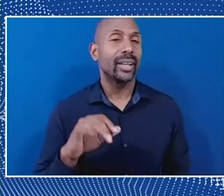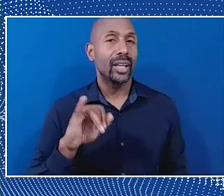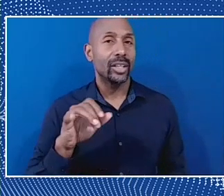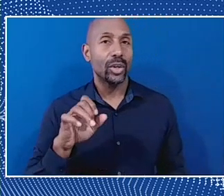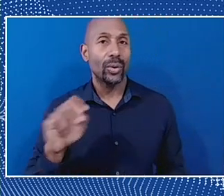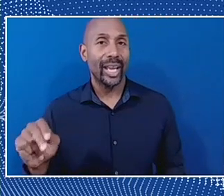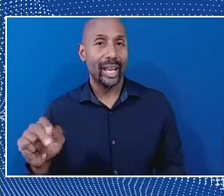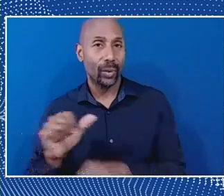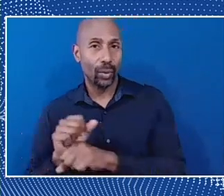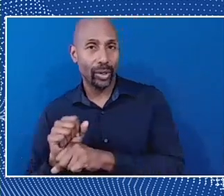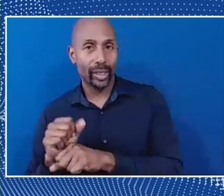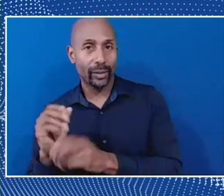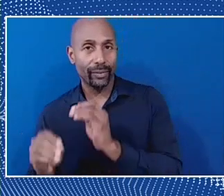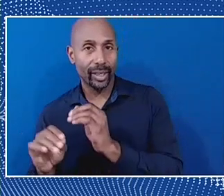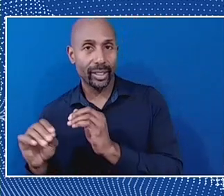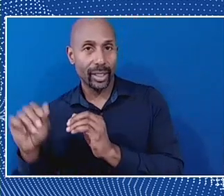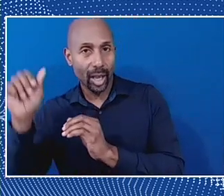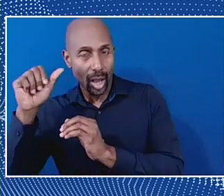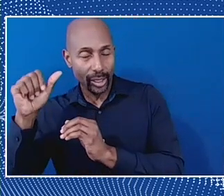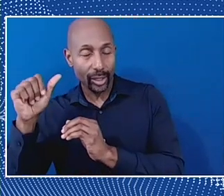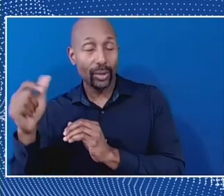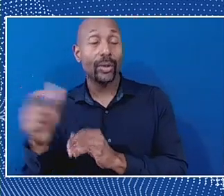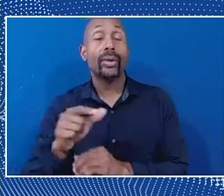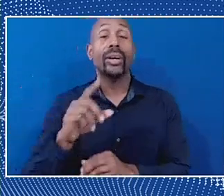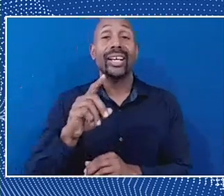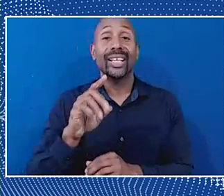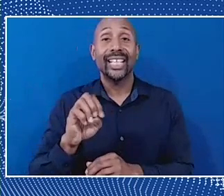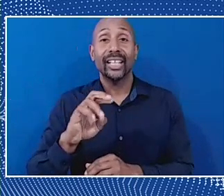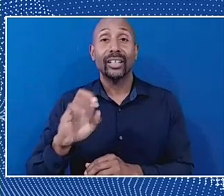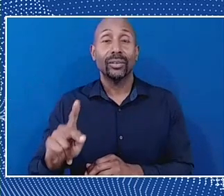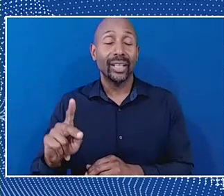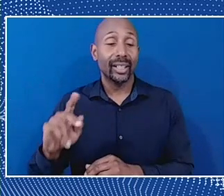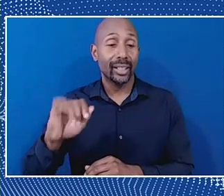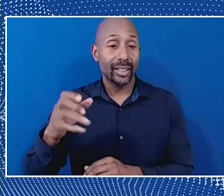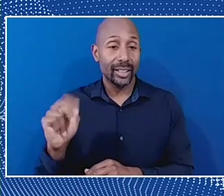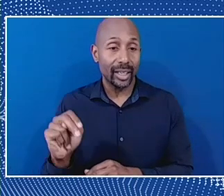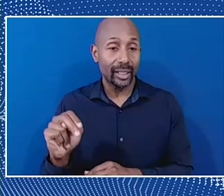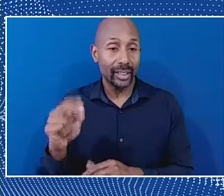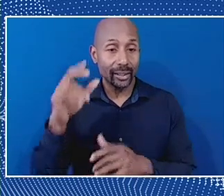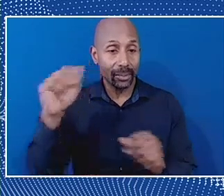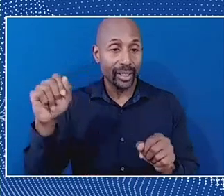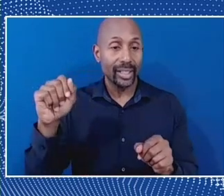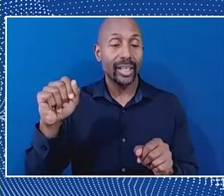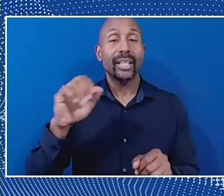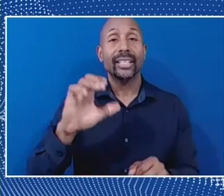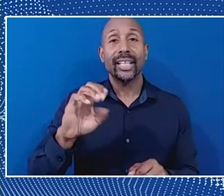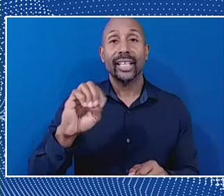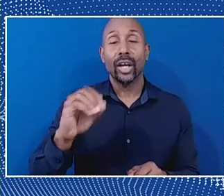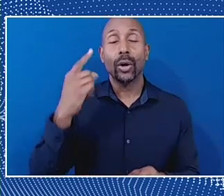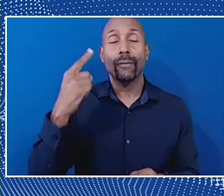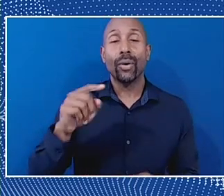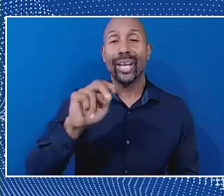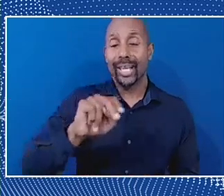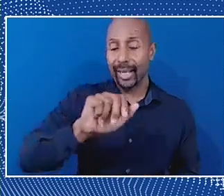CEO of the NAACP. Hello, everyone. Hi, Derrick. You have up to three minutes. Please begin.